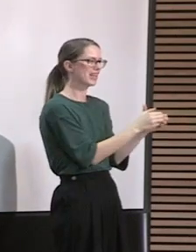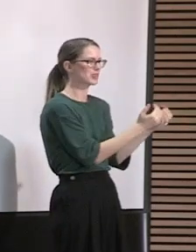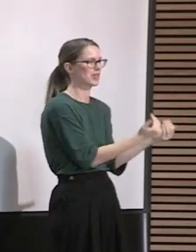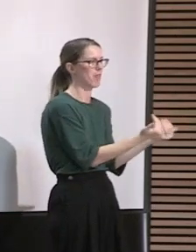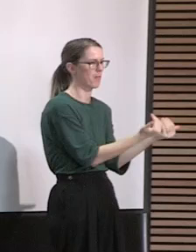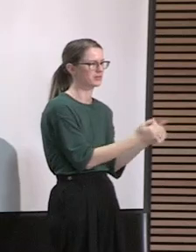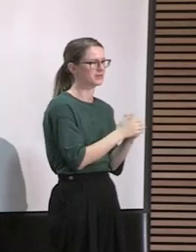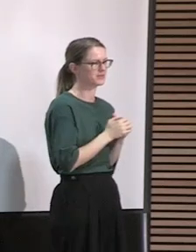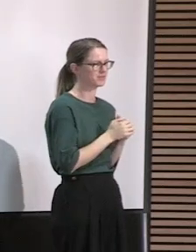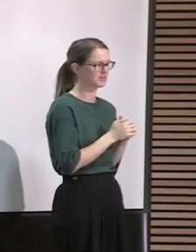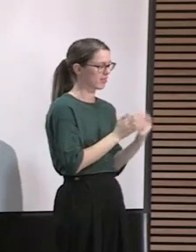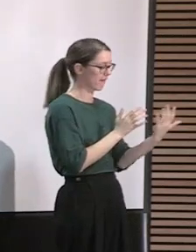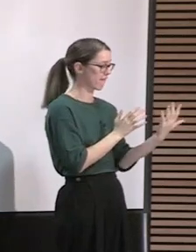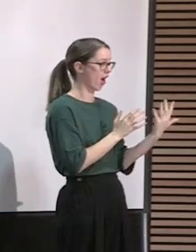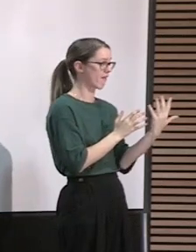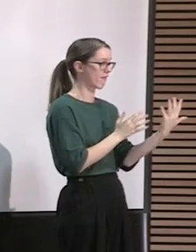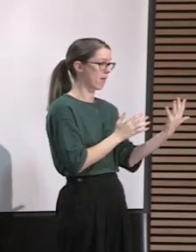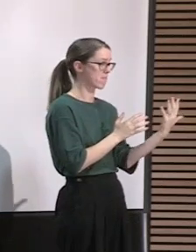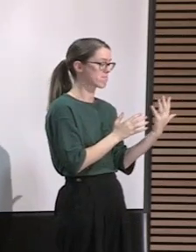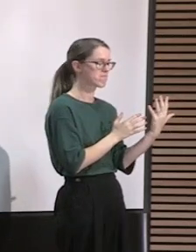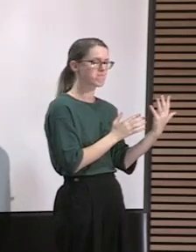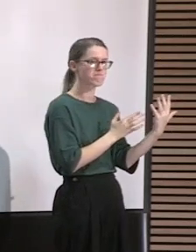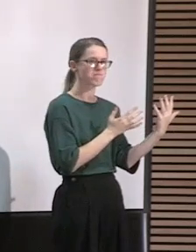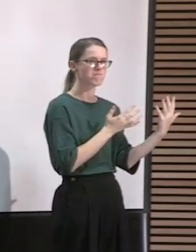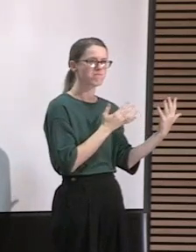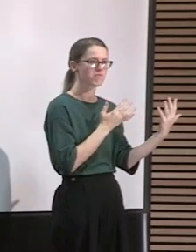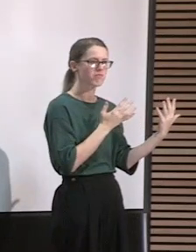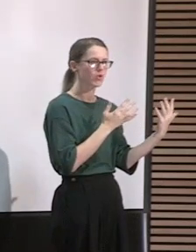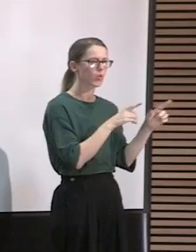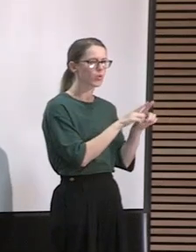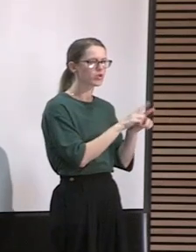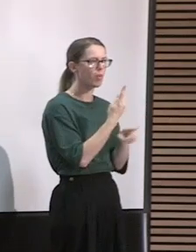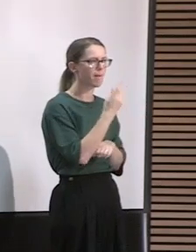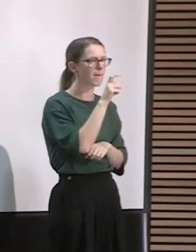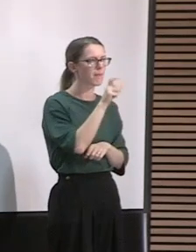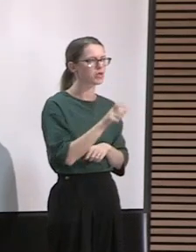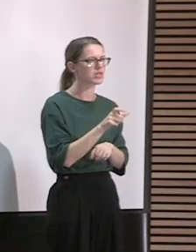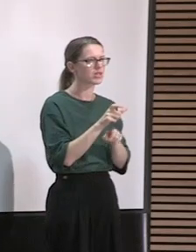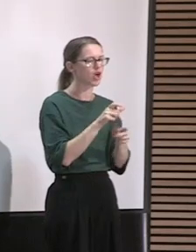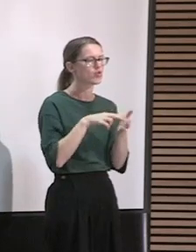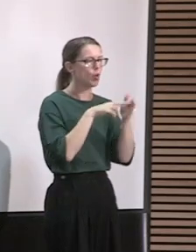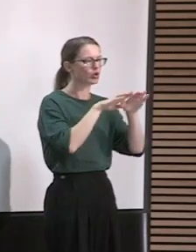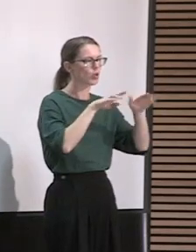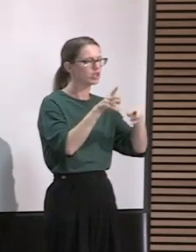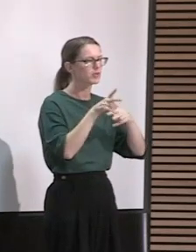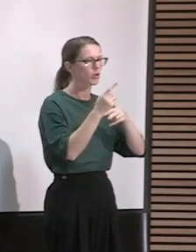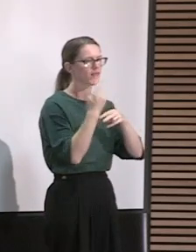But they are all - they're like a mini cluster at the